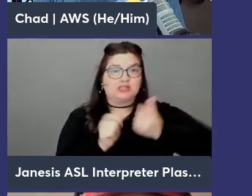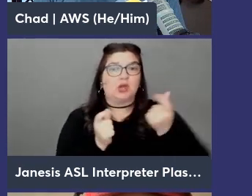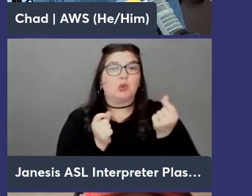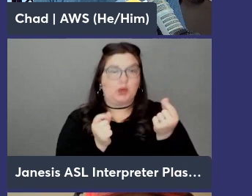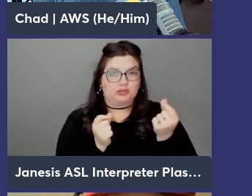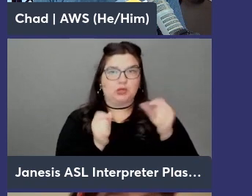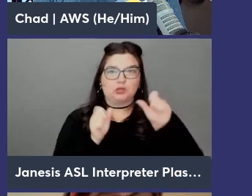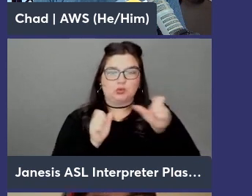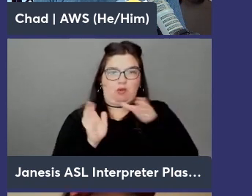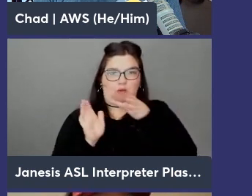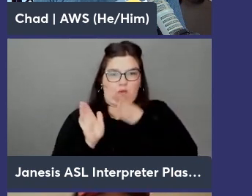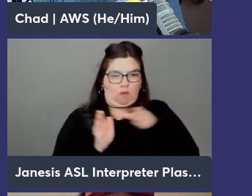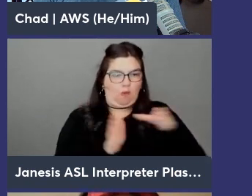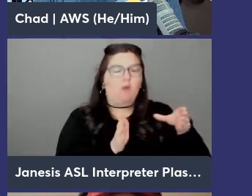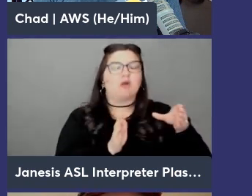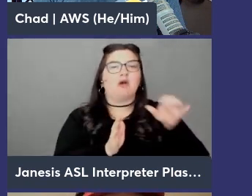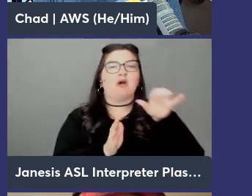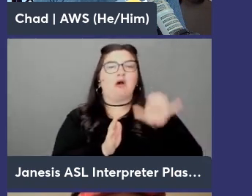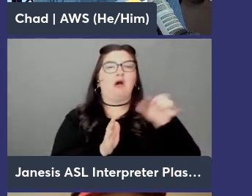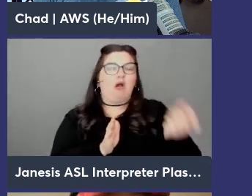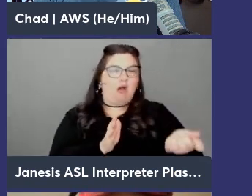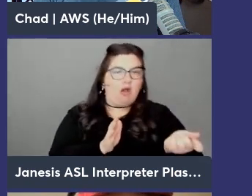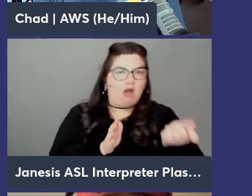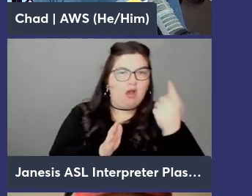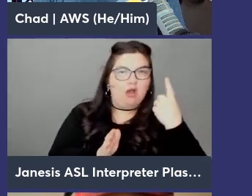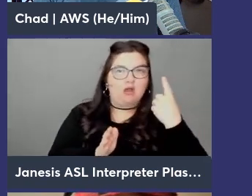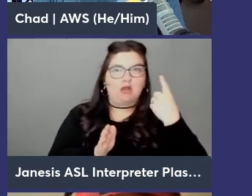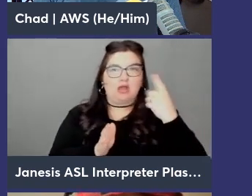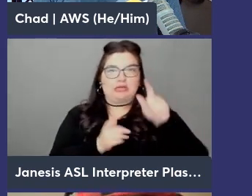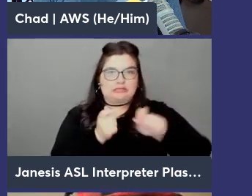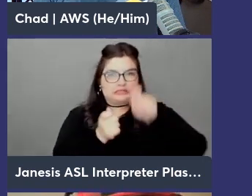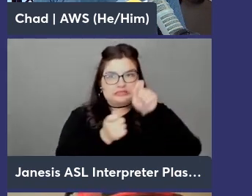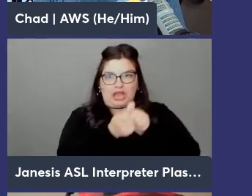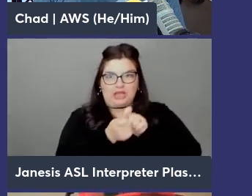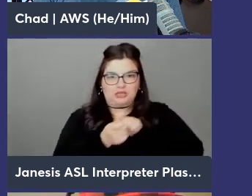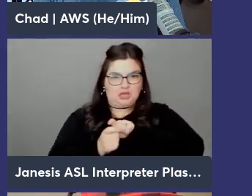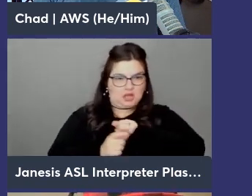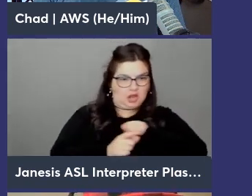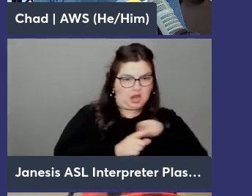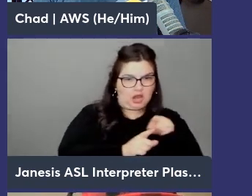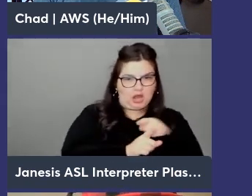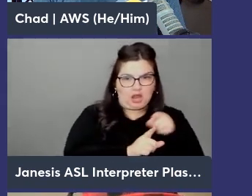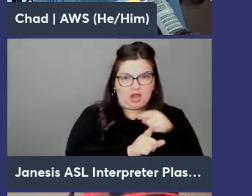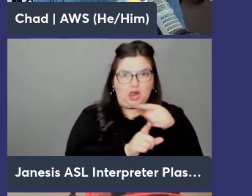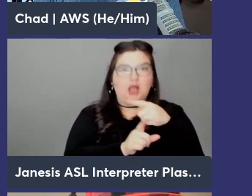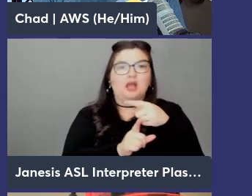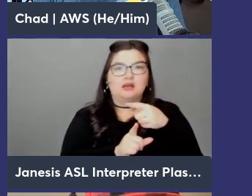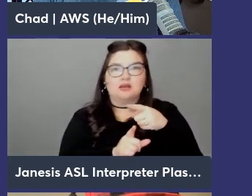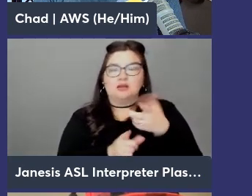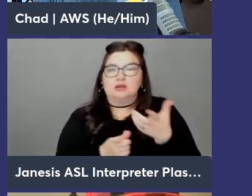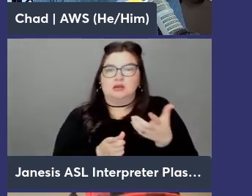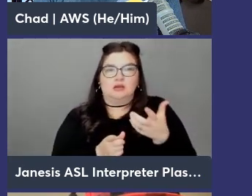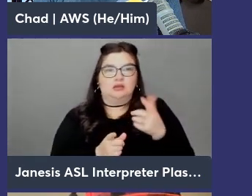and understand the exact execution path, of a single request, across all the different services.